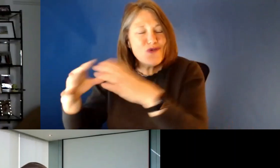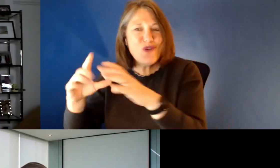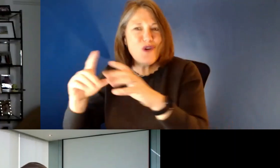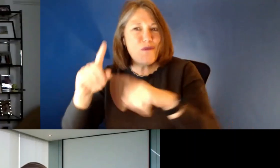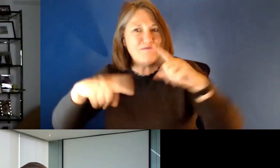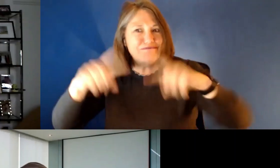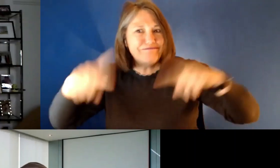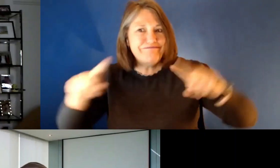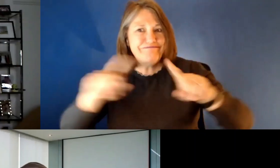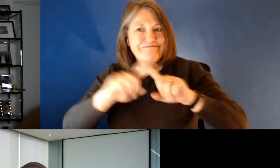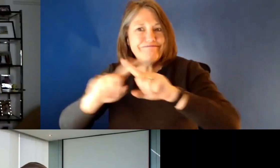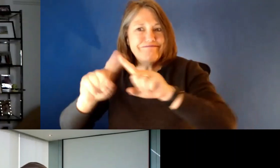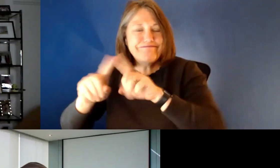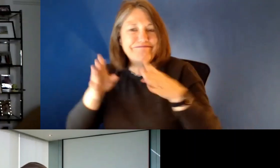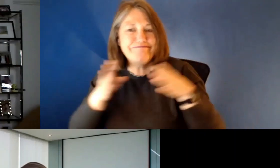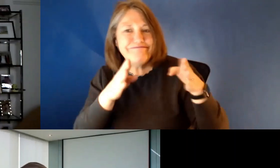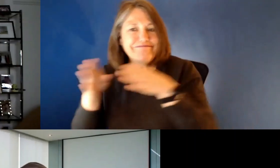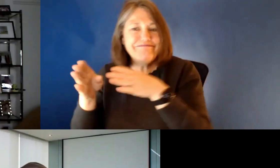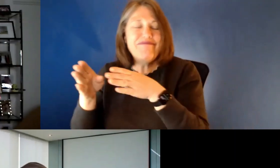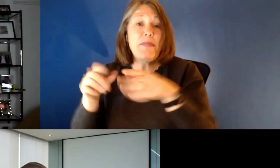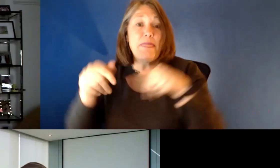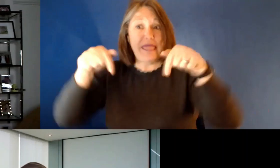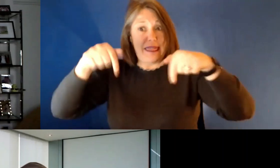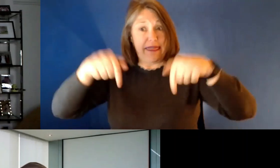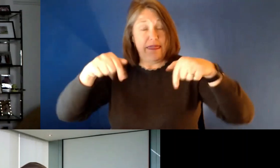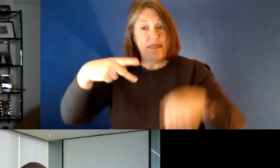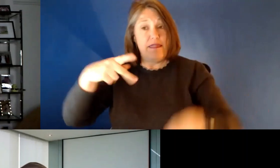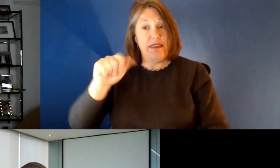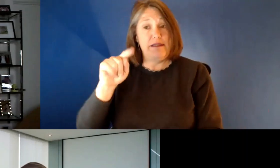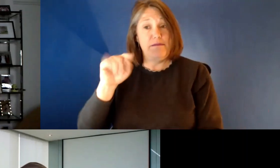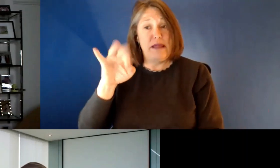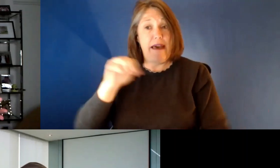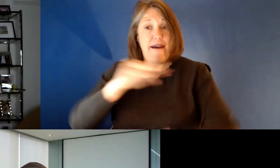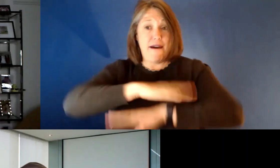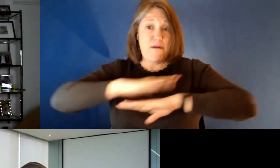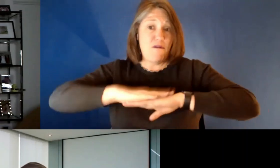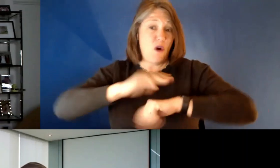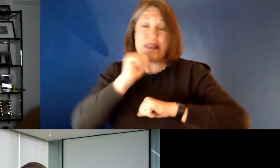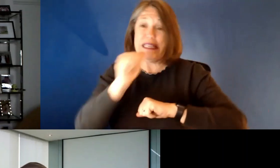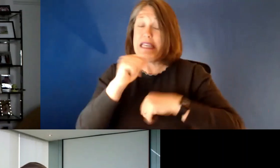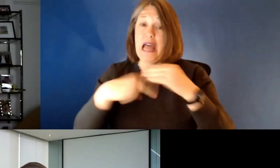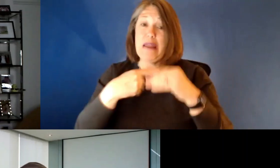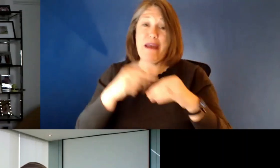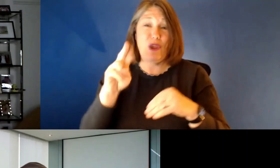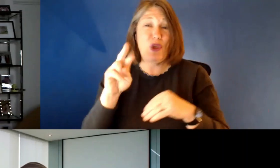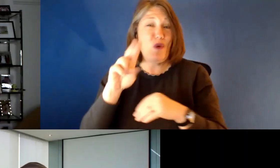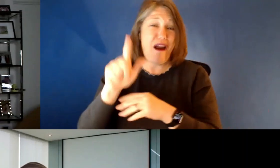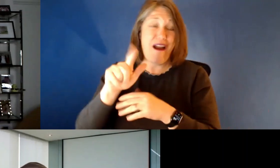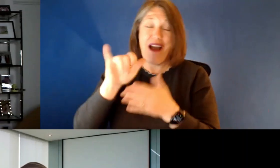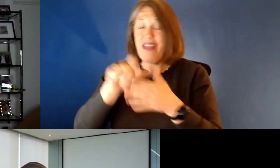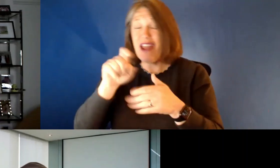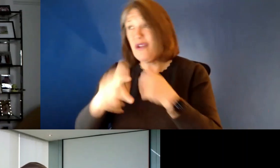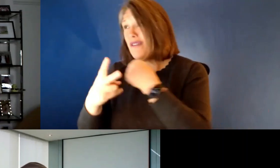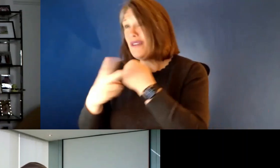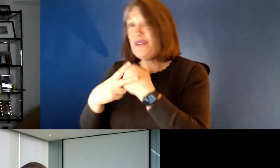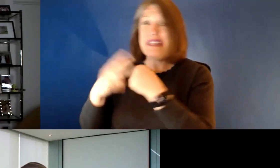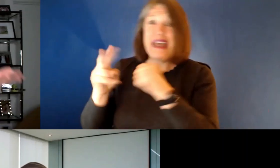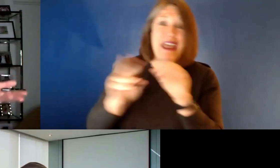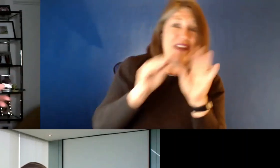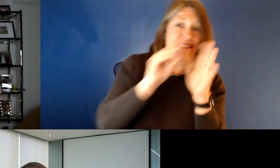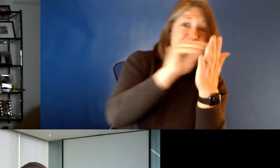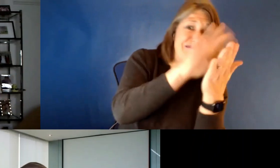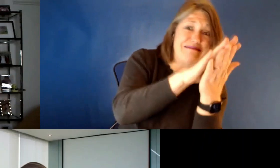06:09:48 This platform is not about URLs that you have to save and restart, it is not about